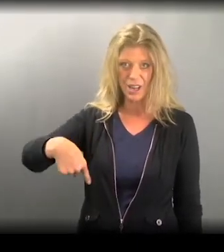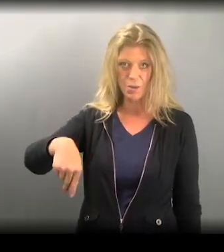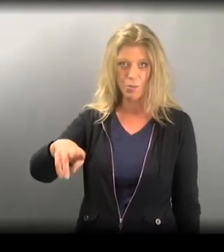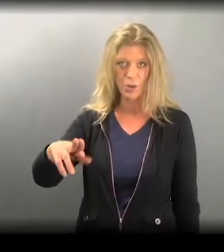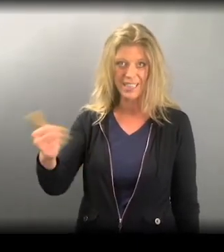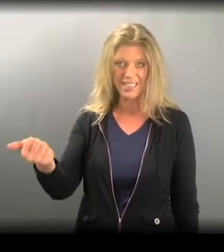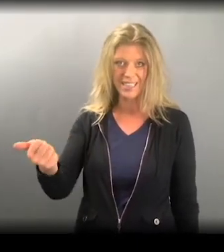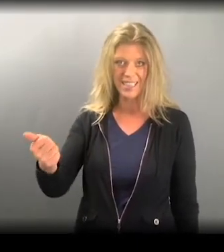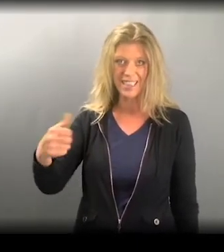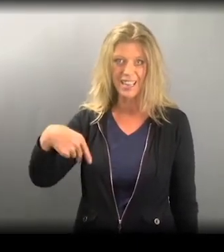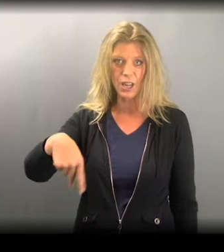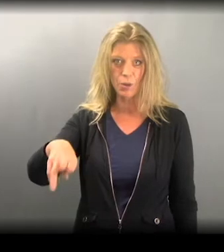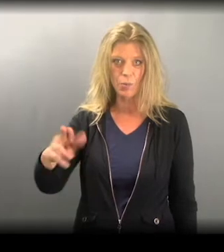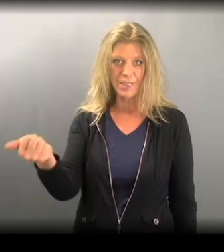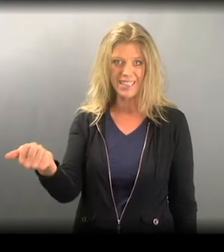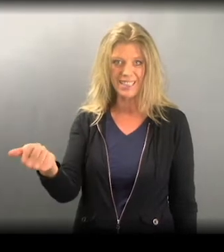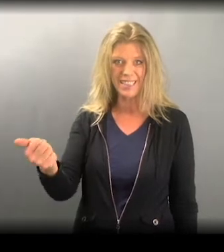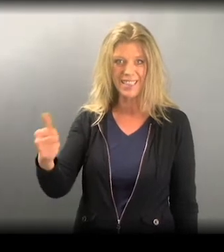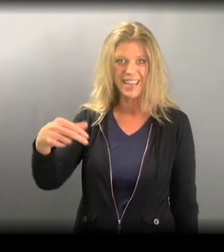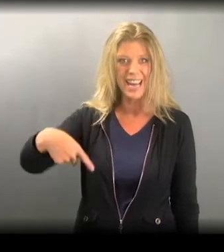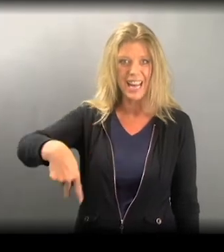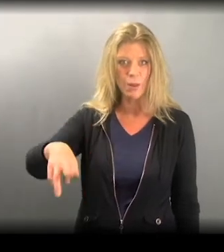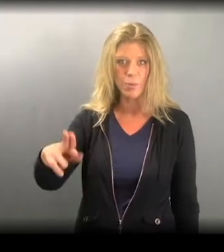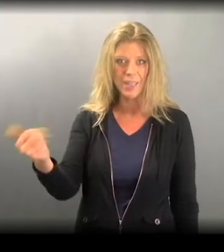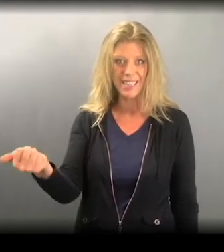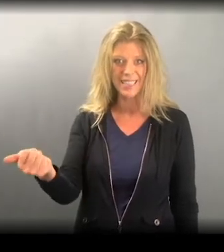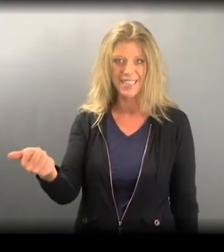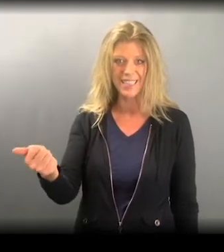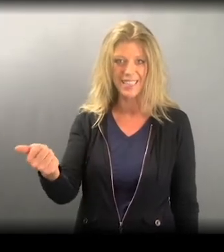PUTS